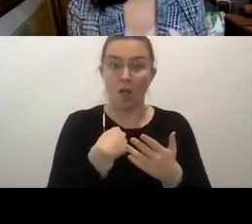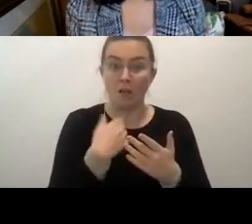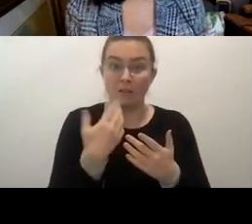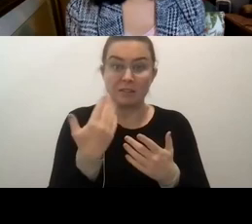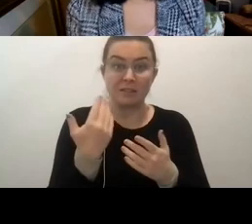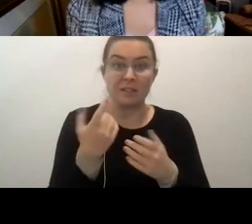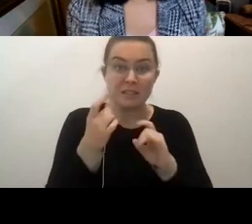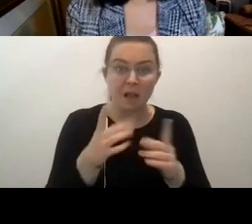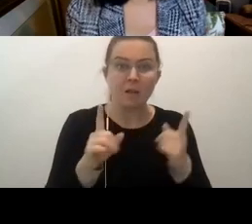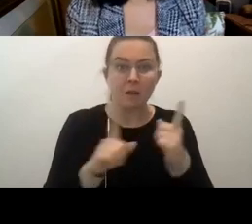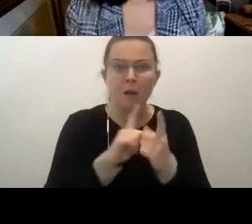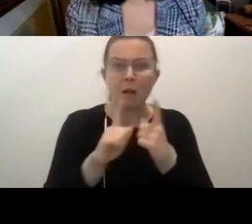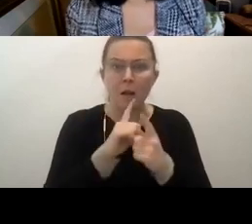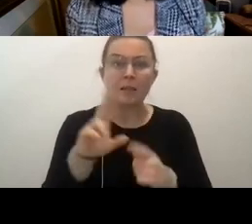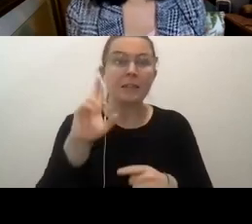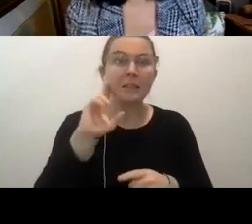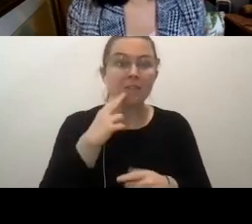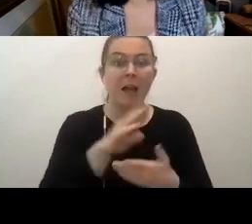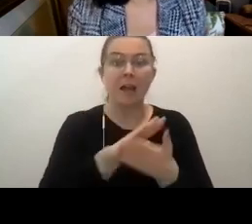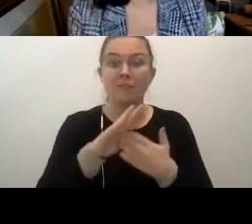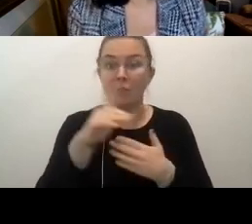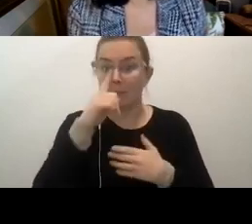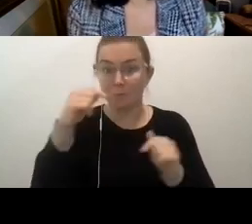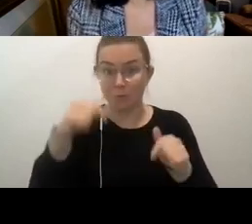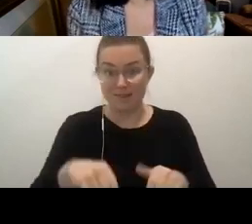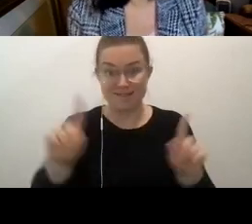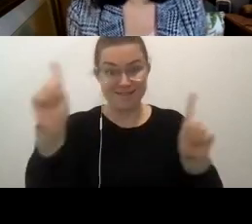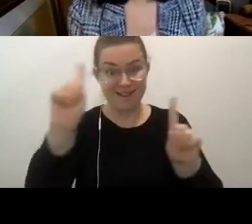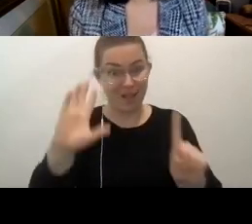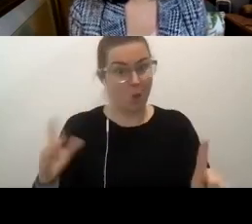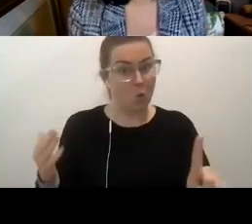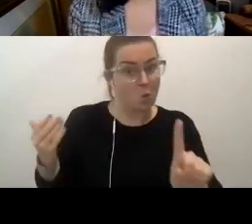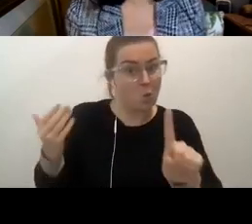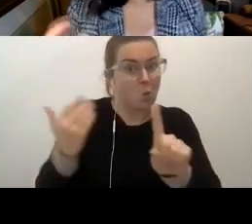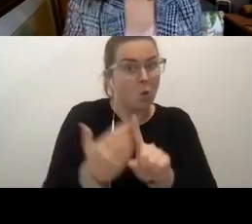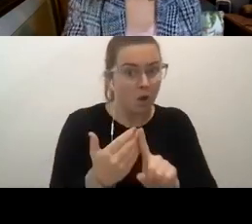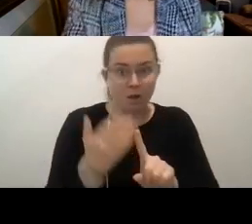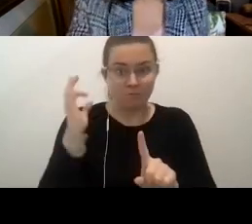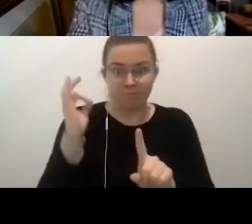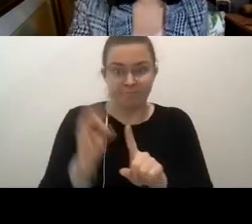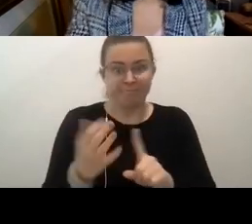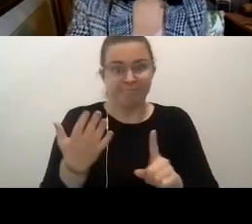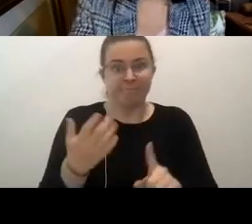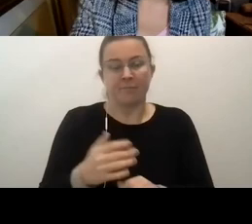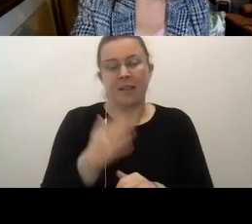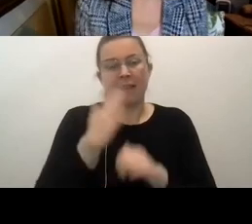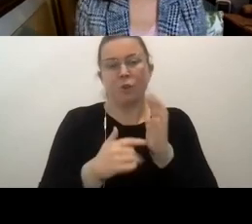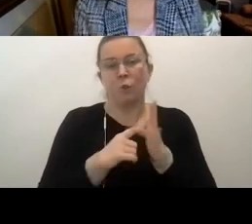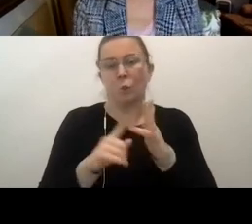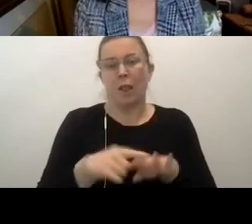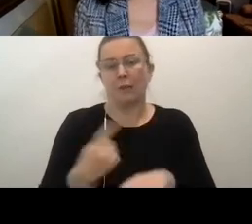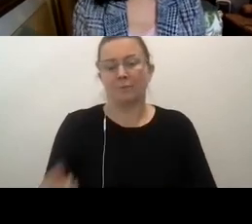and hard of hearing people now, at this time in my life, so never too late.